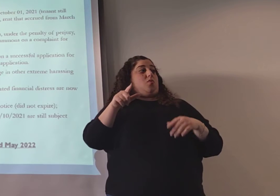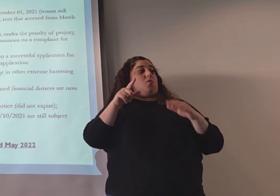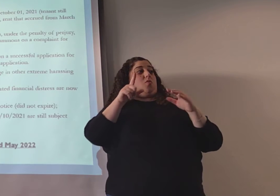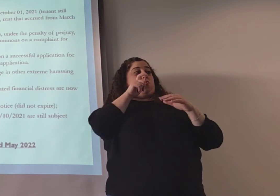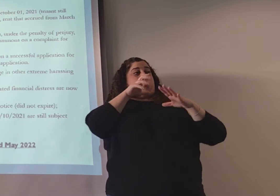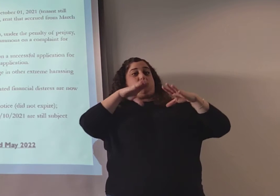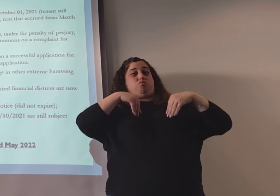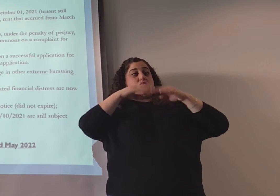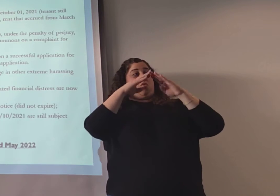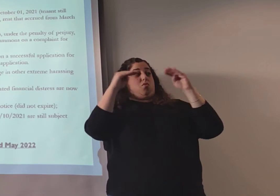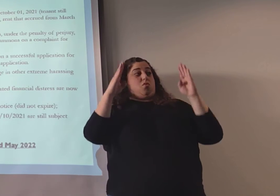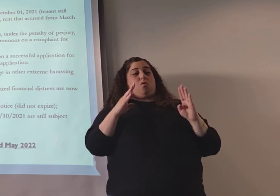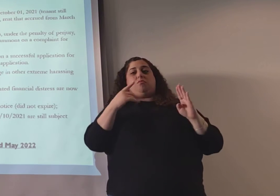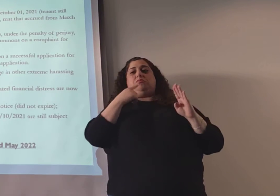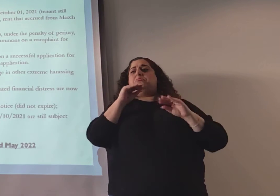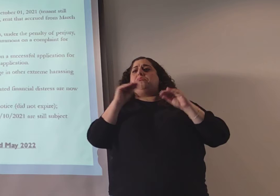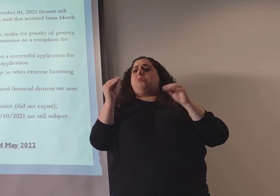So it doesn't apply to non-payment of rent.